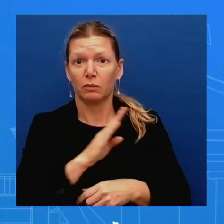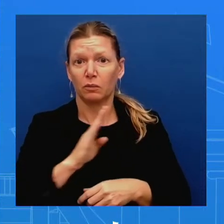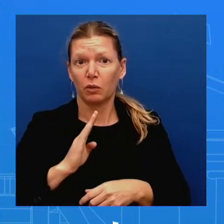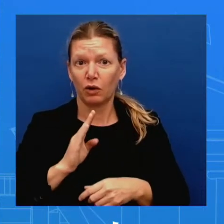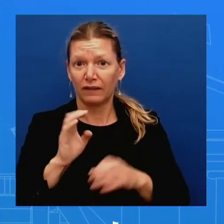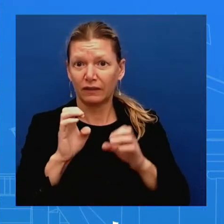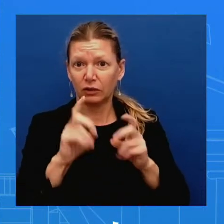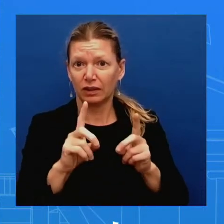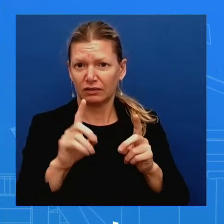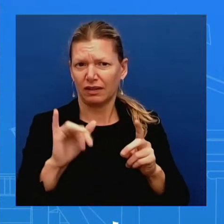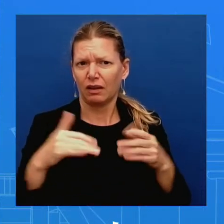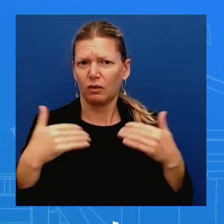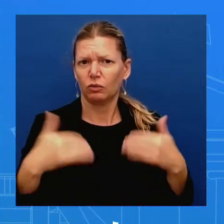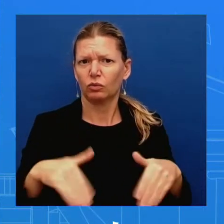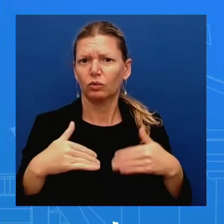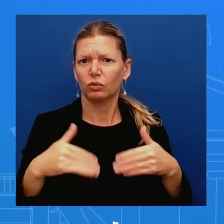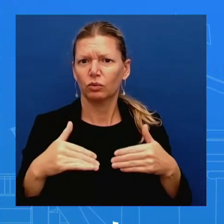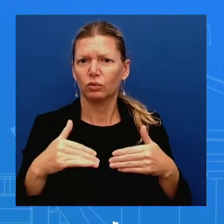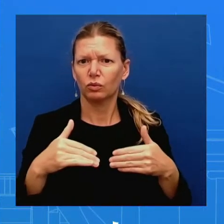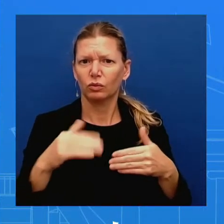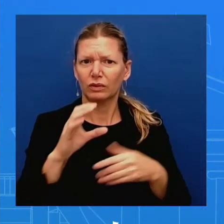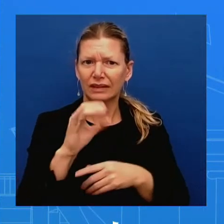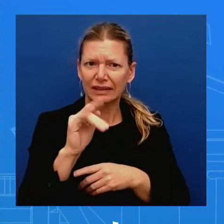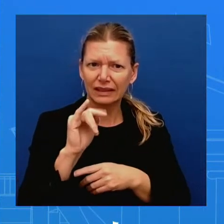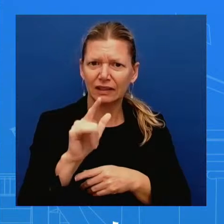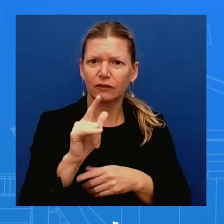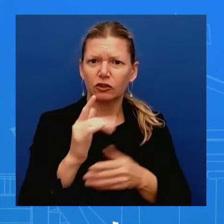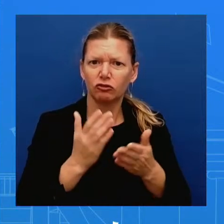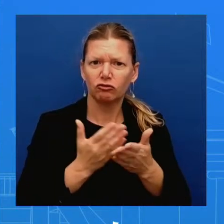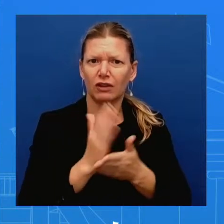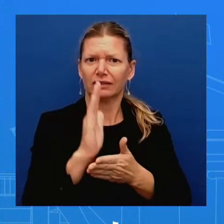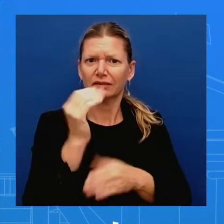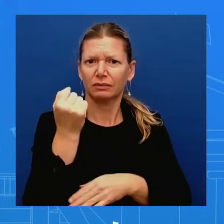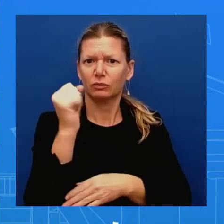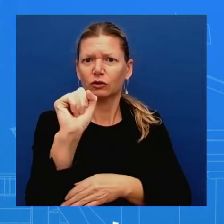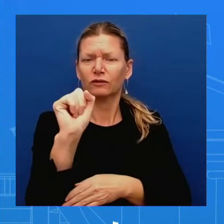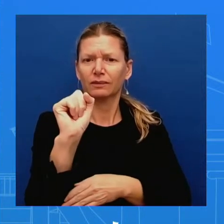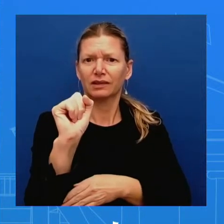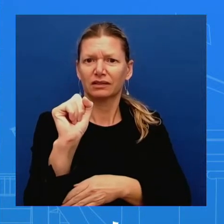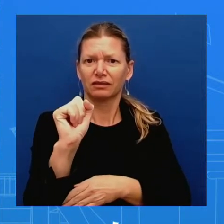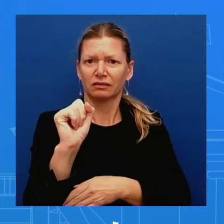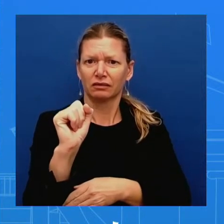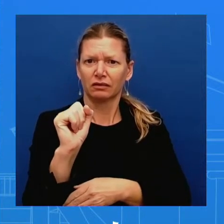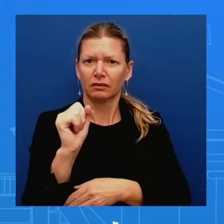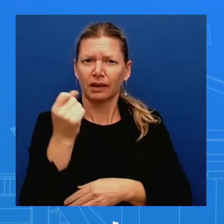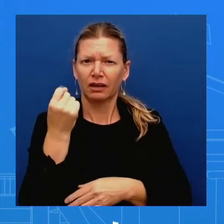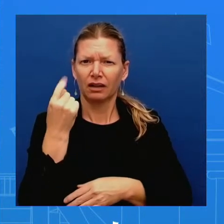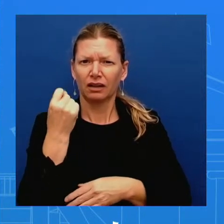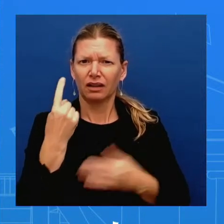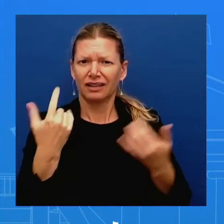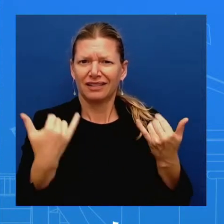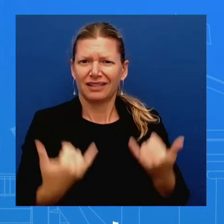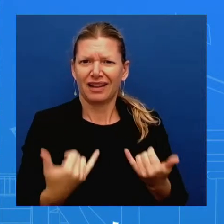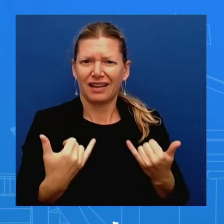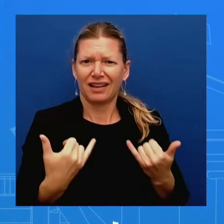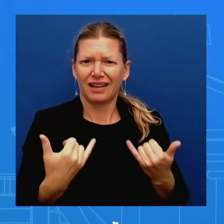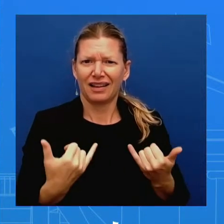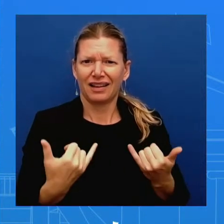Students for Fair Admissions and -- with affirmative action that has created this sort of -- seemingly, this anti-DEI, anti-equity movement